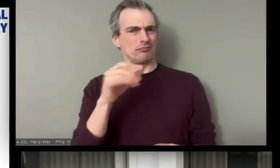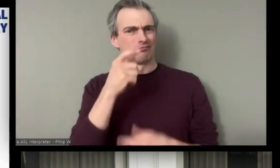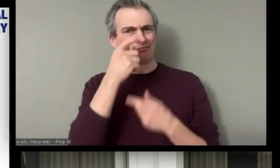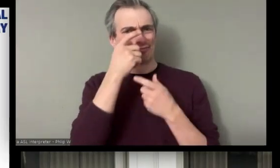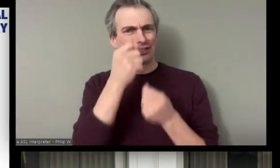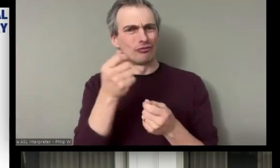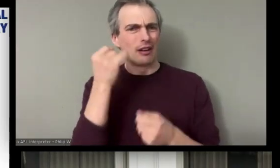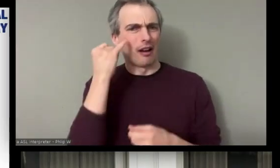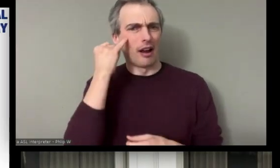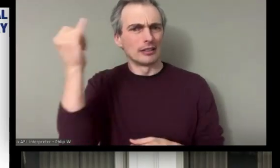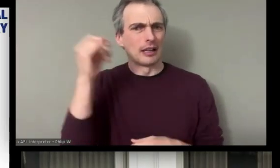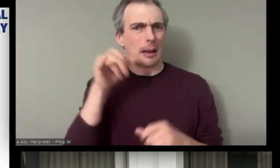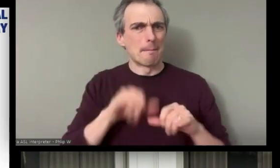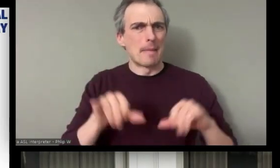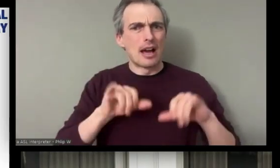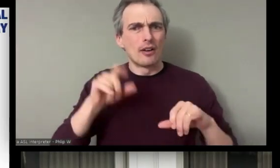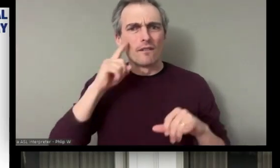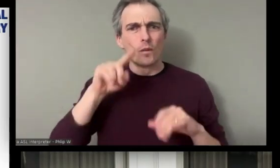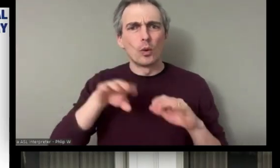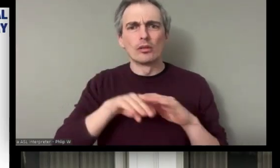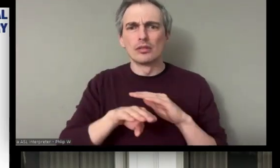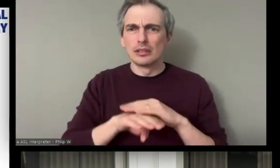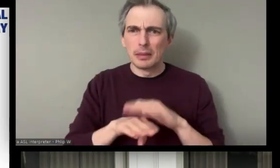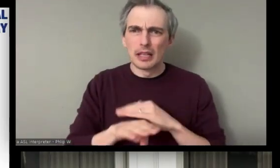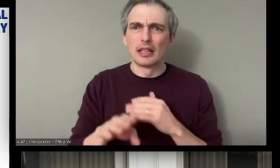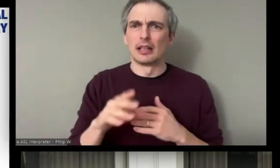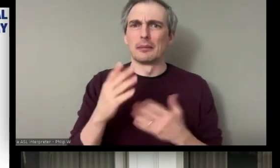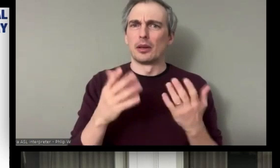That you have to kind of combine maybe some of the ideas of the Web